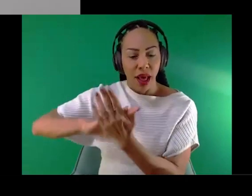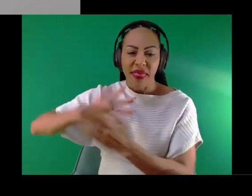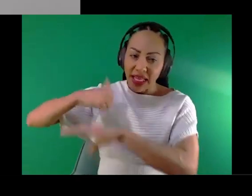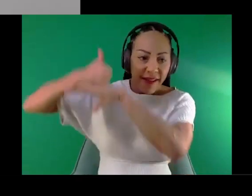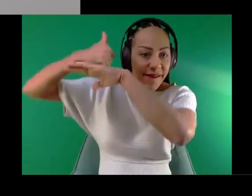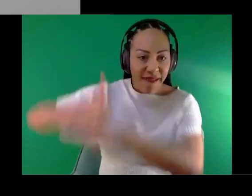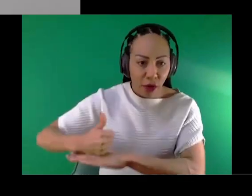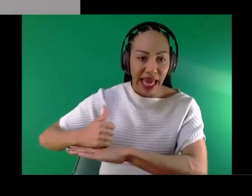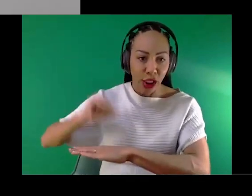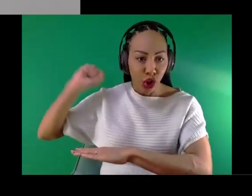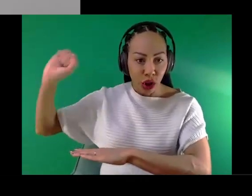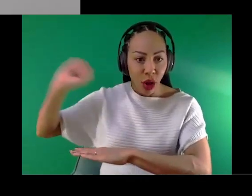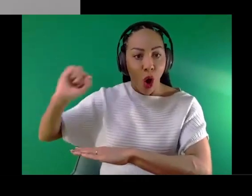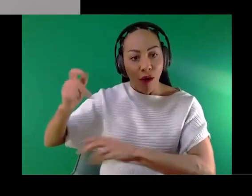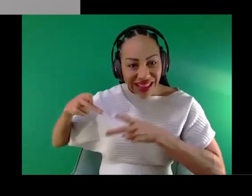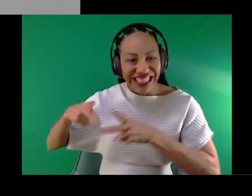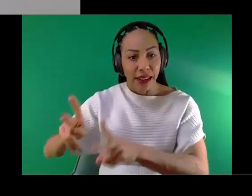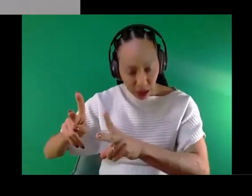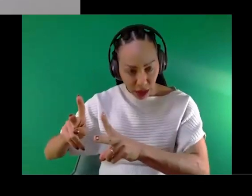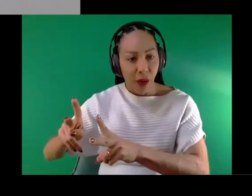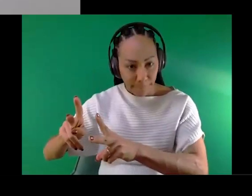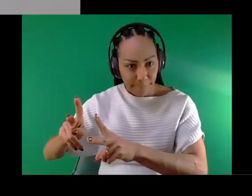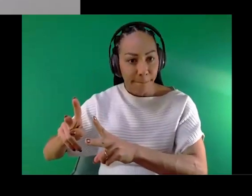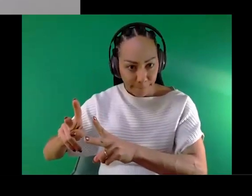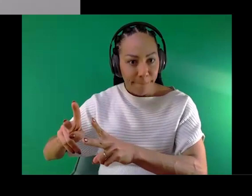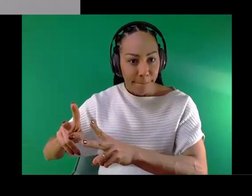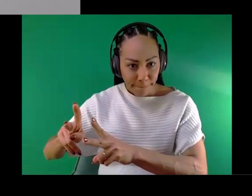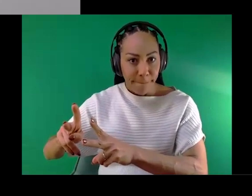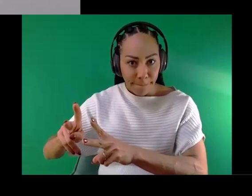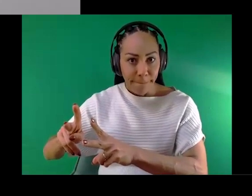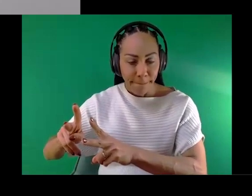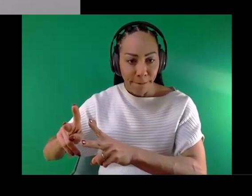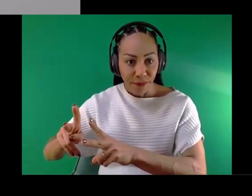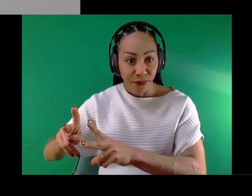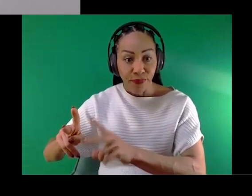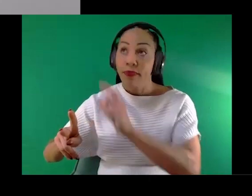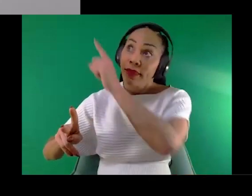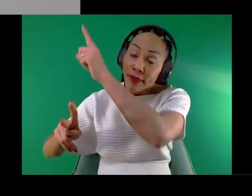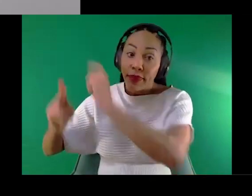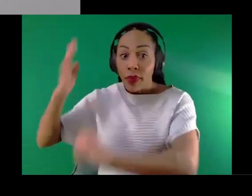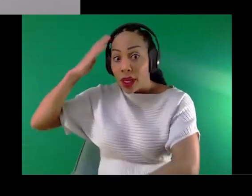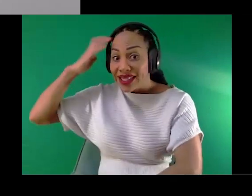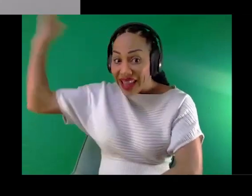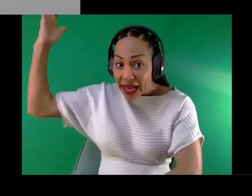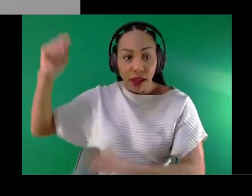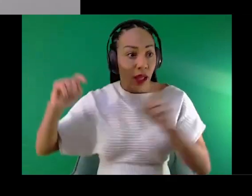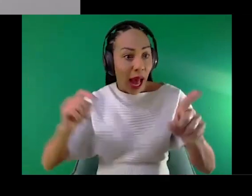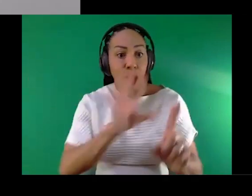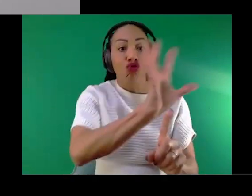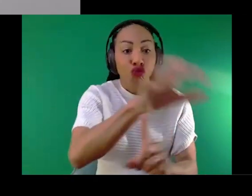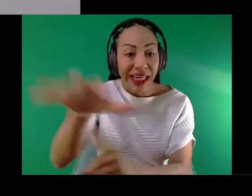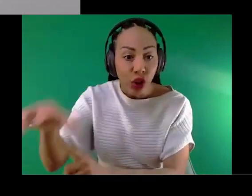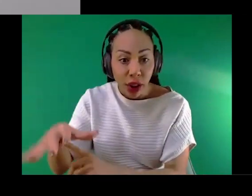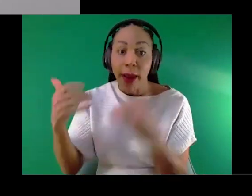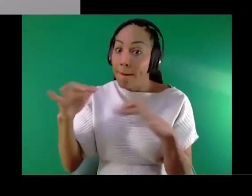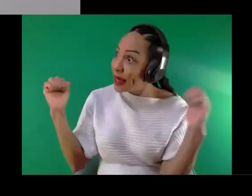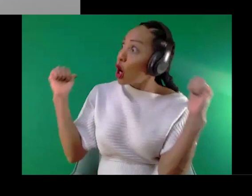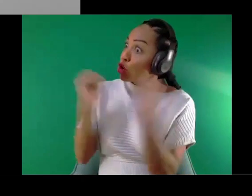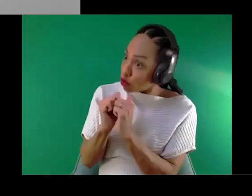system of residencies it is an agreement between regions and the state they are then financed and